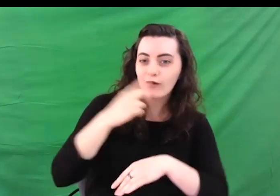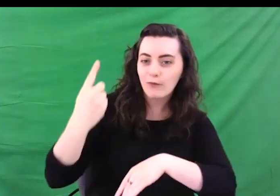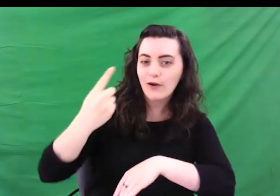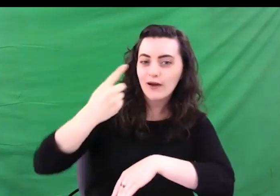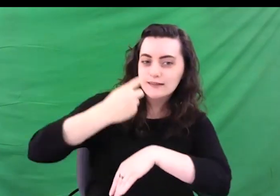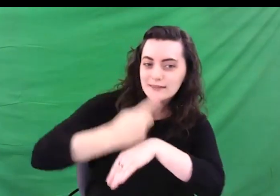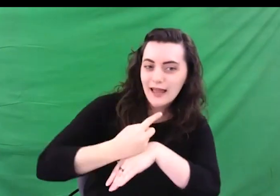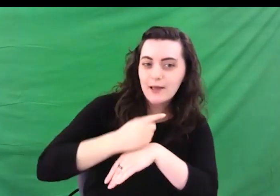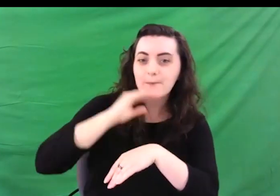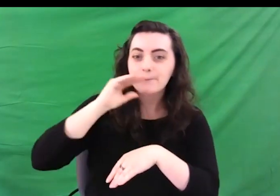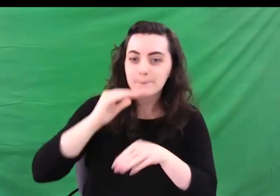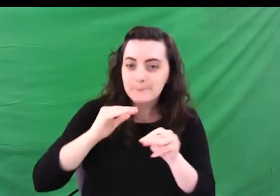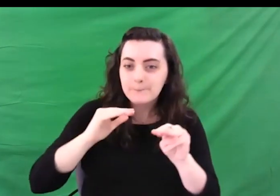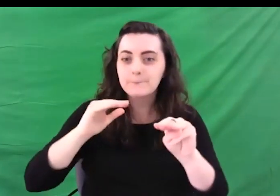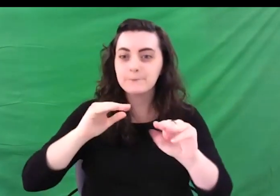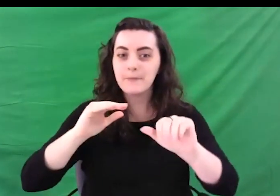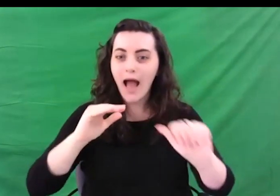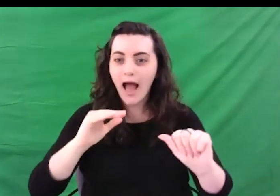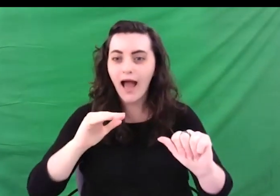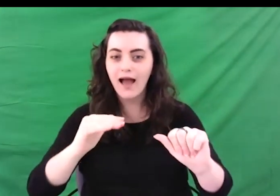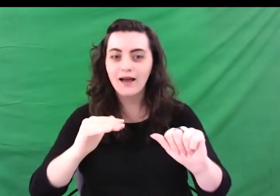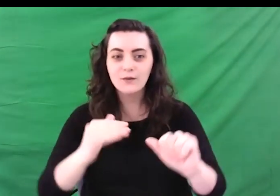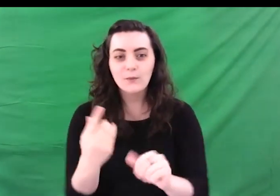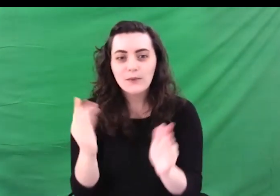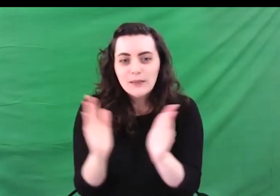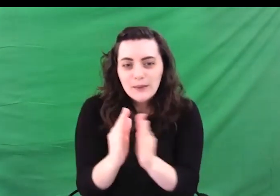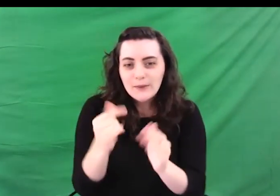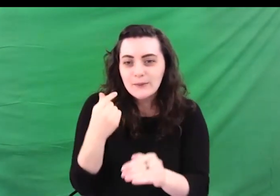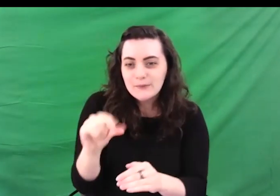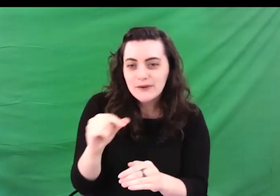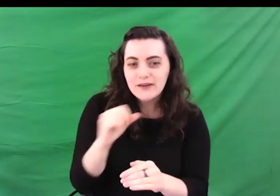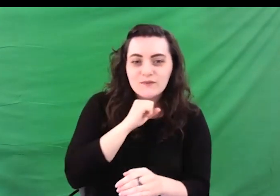"mm" went the little green frog.